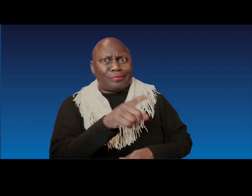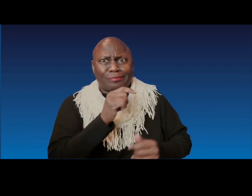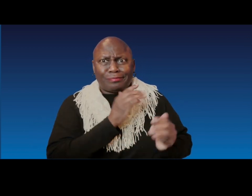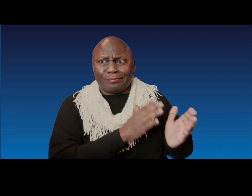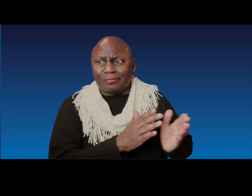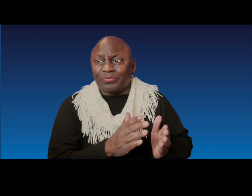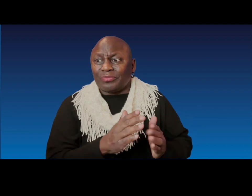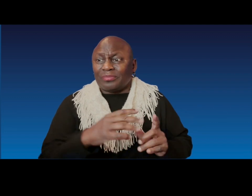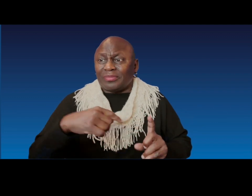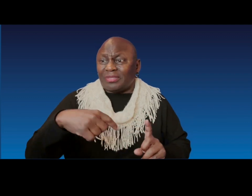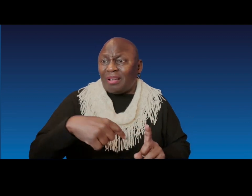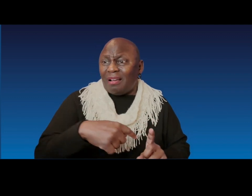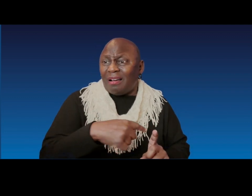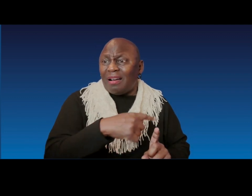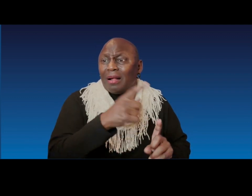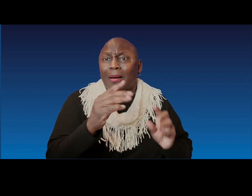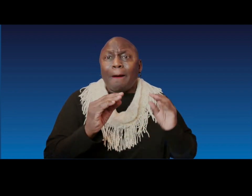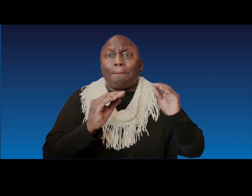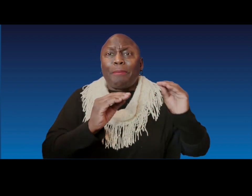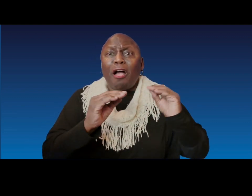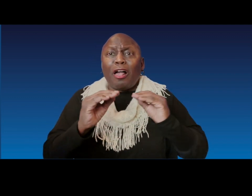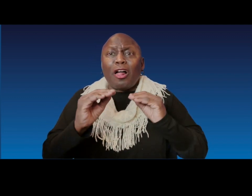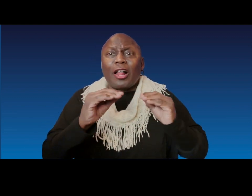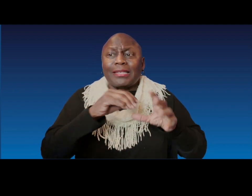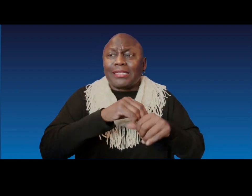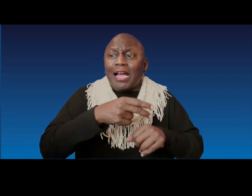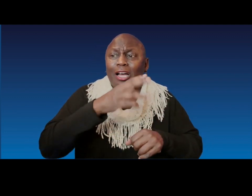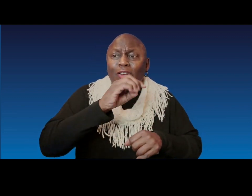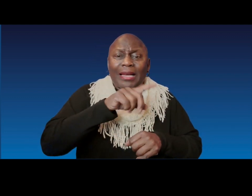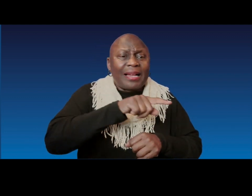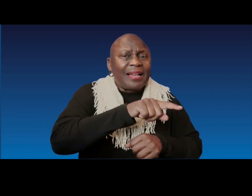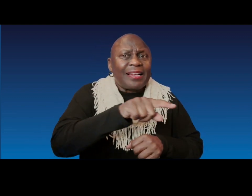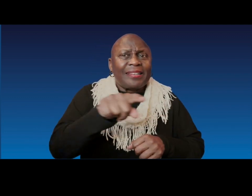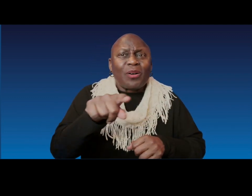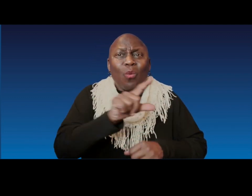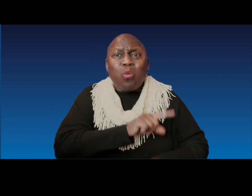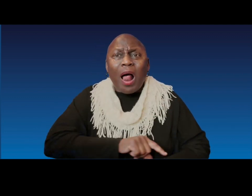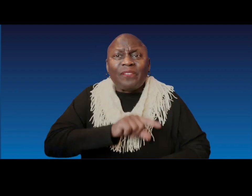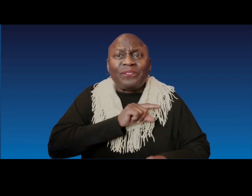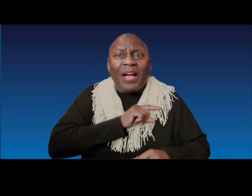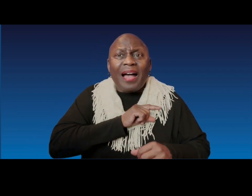which contributes to the unprepared high school learners who arrive at college